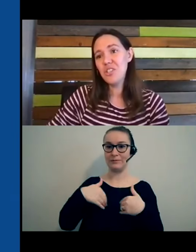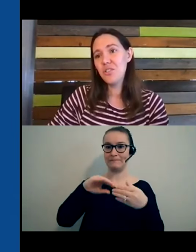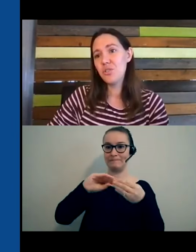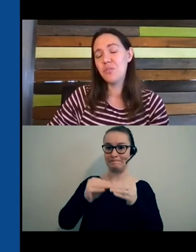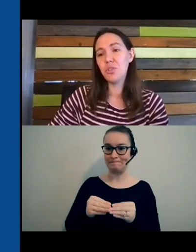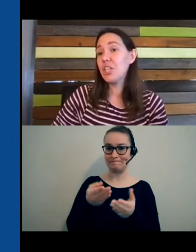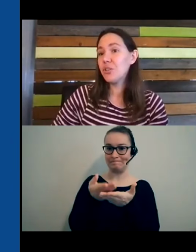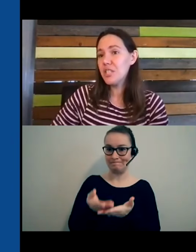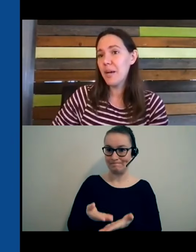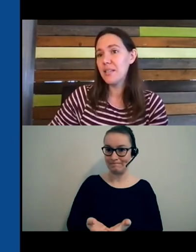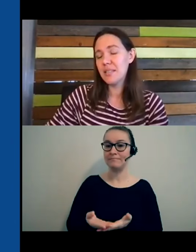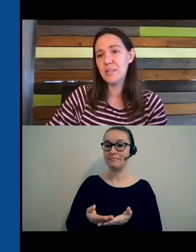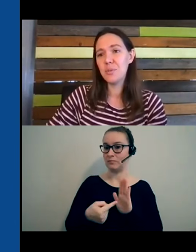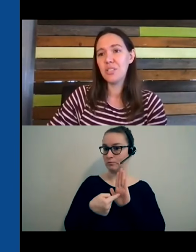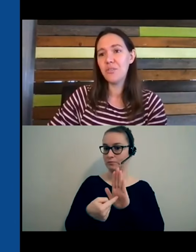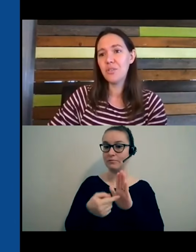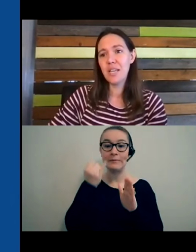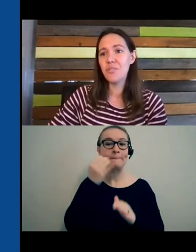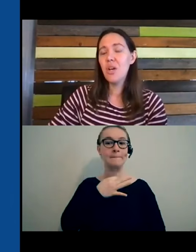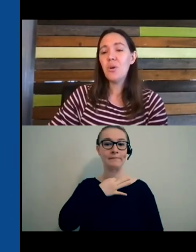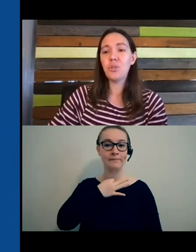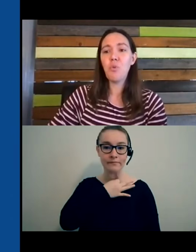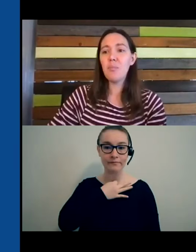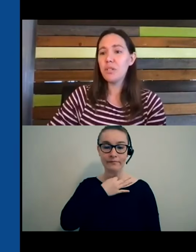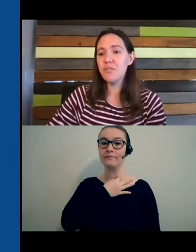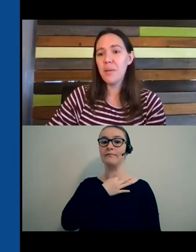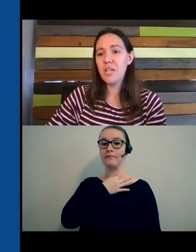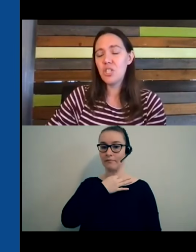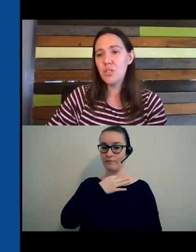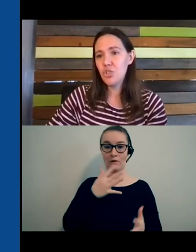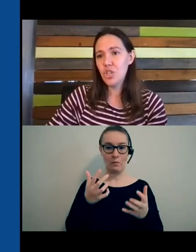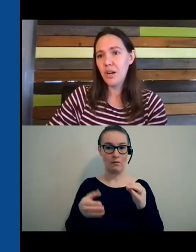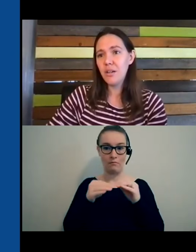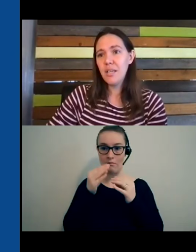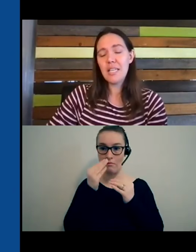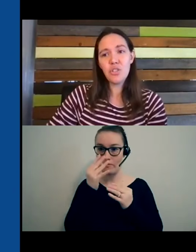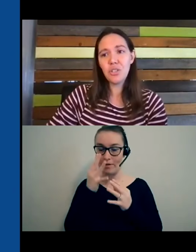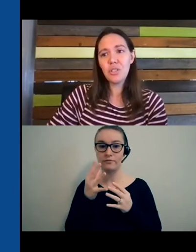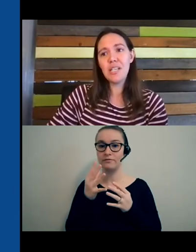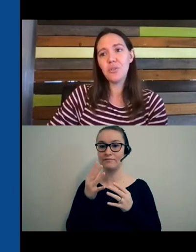So if you're curious about accessibility overlays, or you want more information to share internally